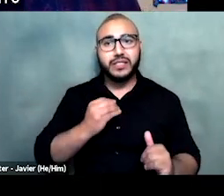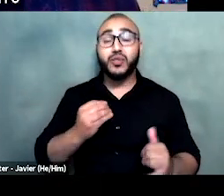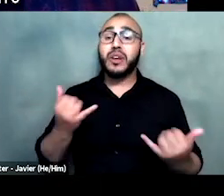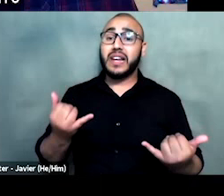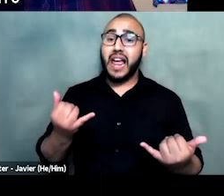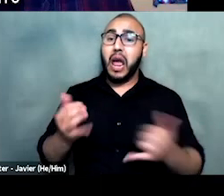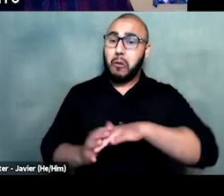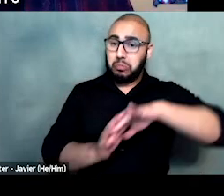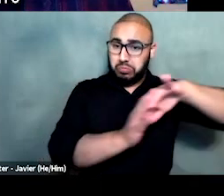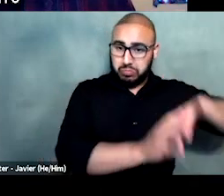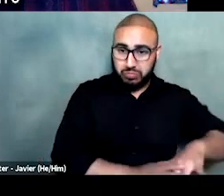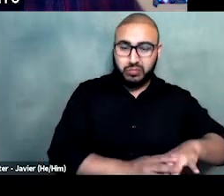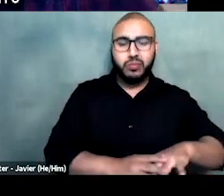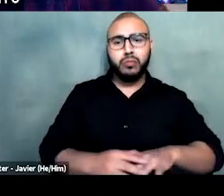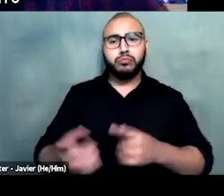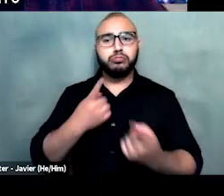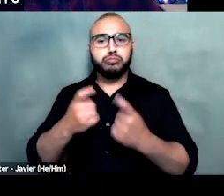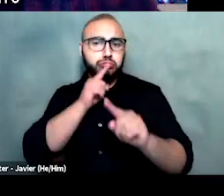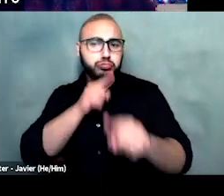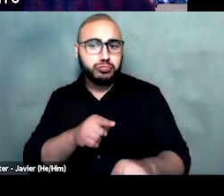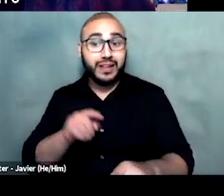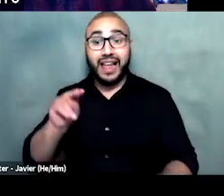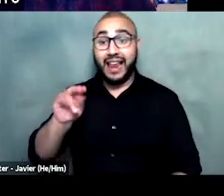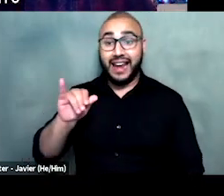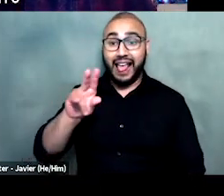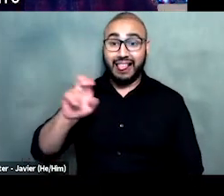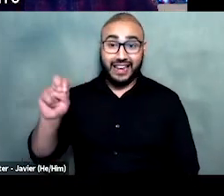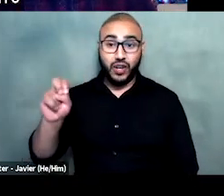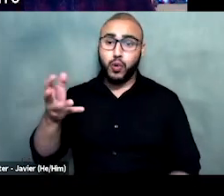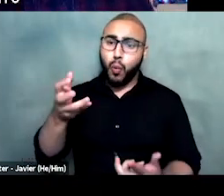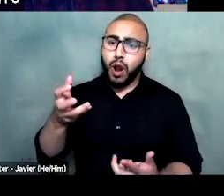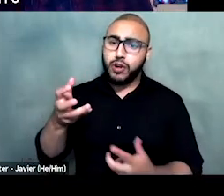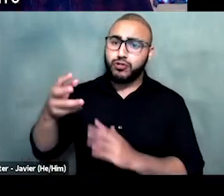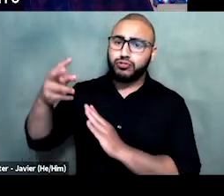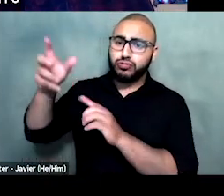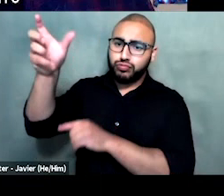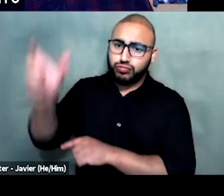similar. So we'll go ahead and open it up to Q&A. I don't know. Nileen. Do you want to